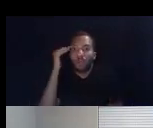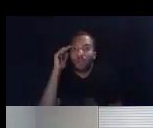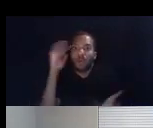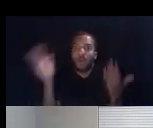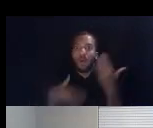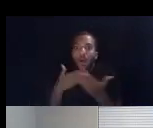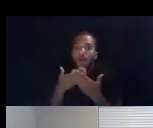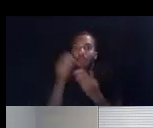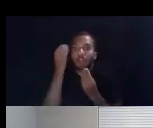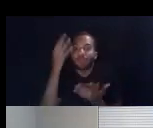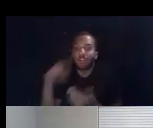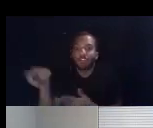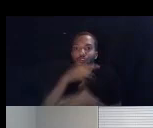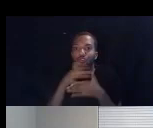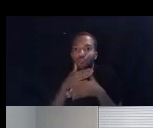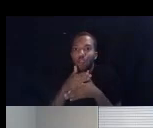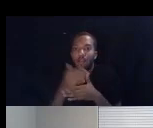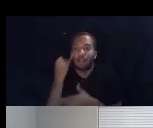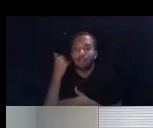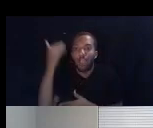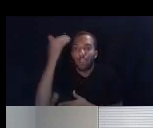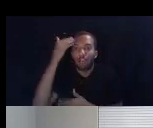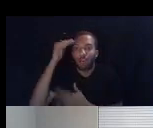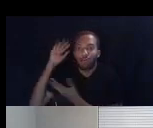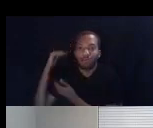from the get go, 'cause there were a lot of questions. So this was very, very helpful.